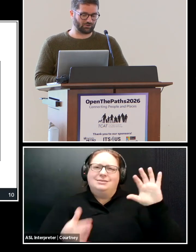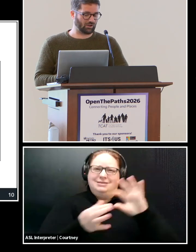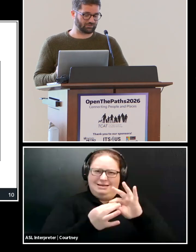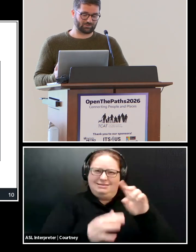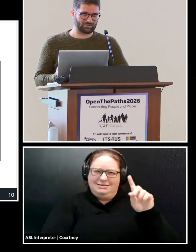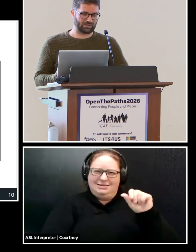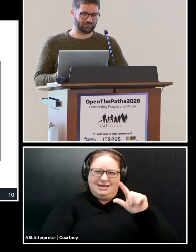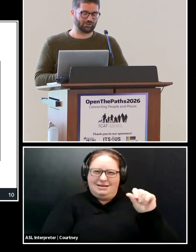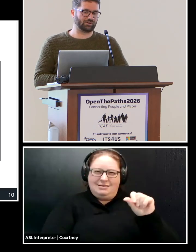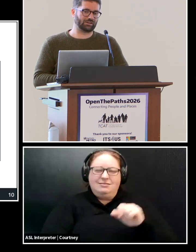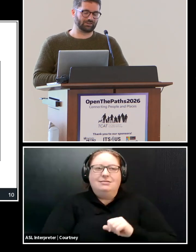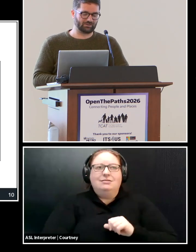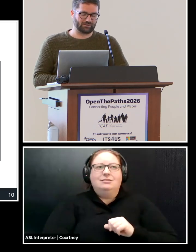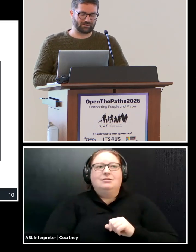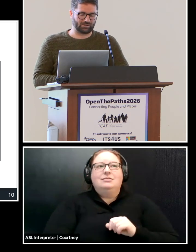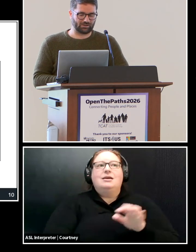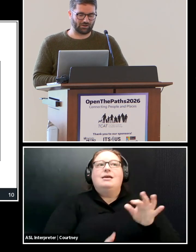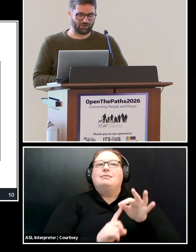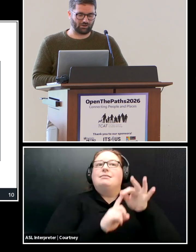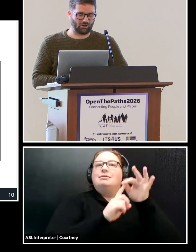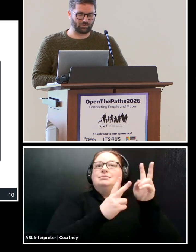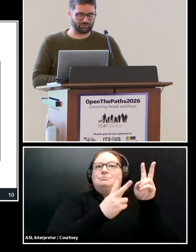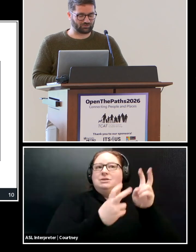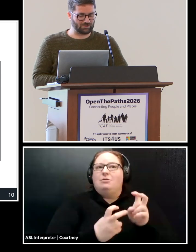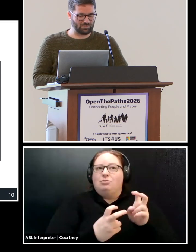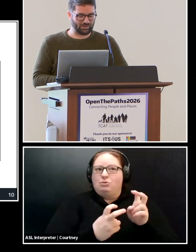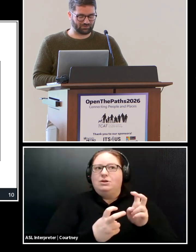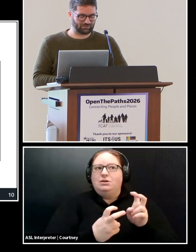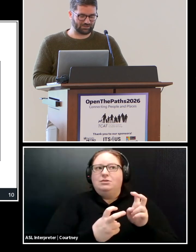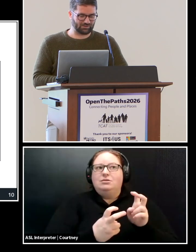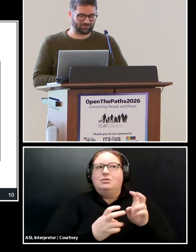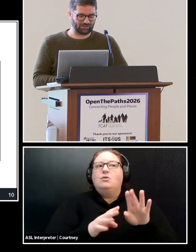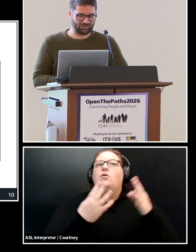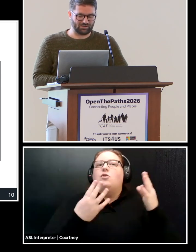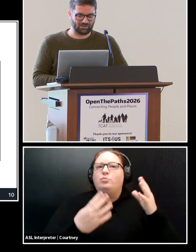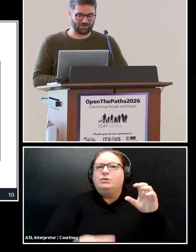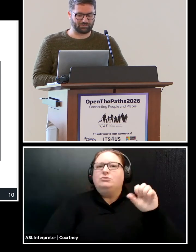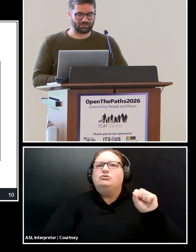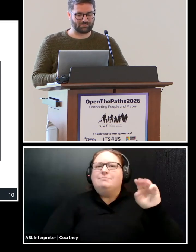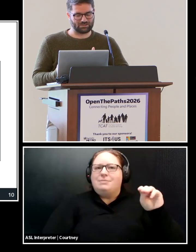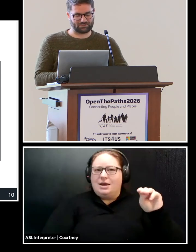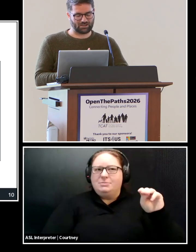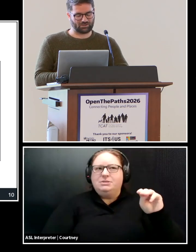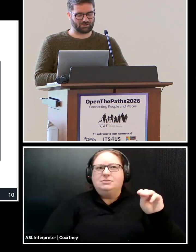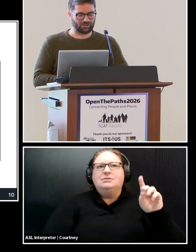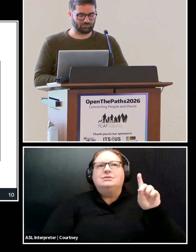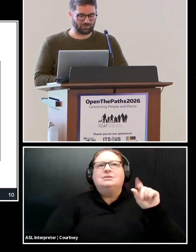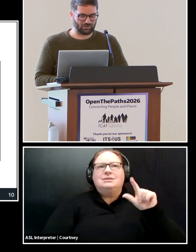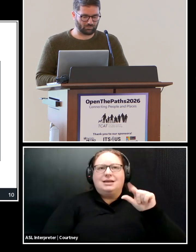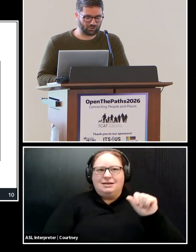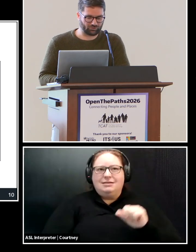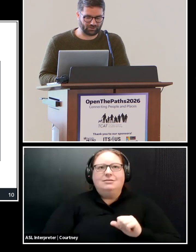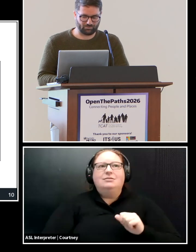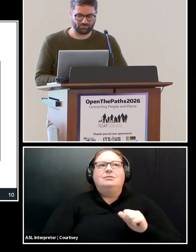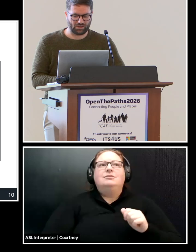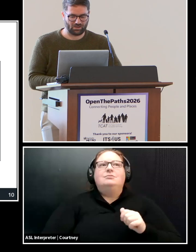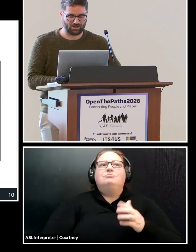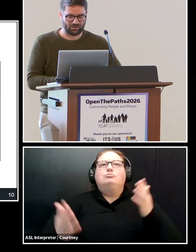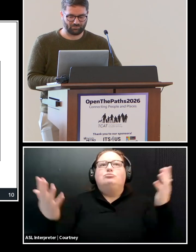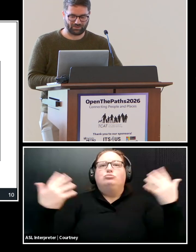know custom downloaded uh OpenStreetMaps data set. Uh bring them in together and and merge them. Um